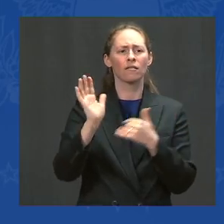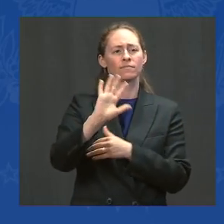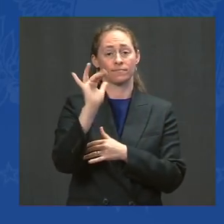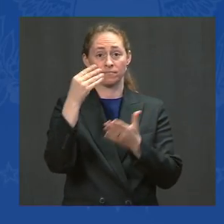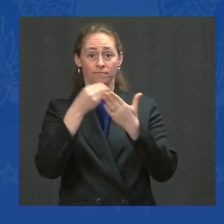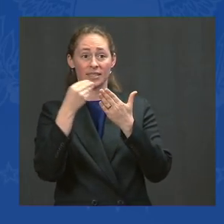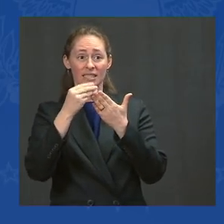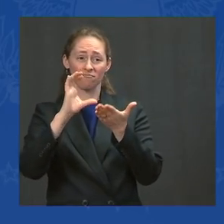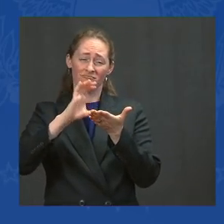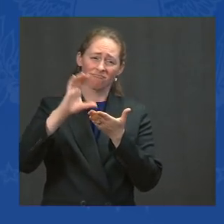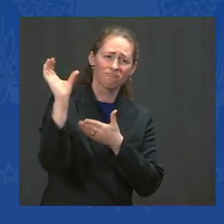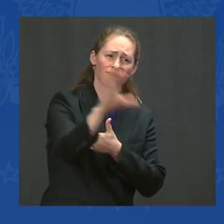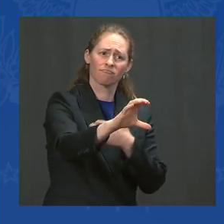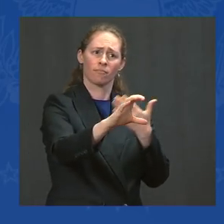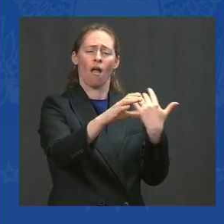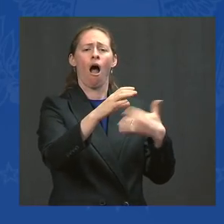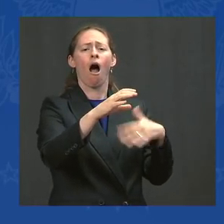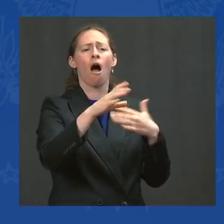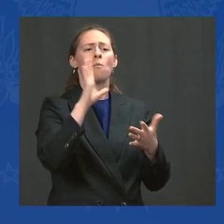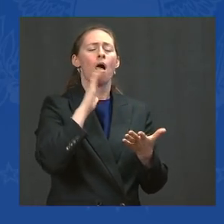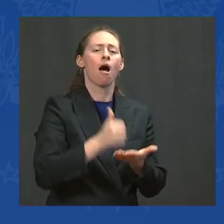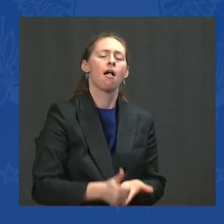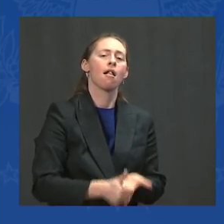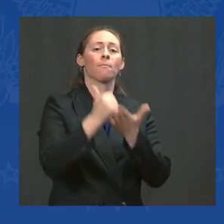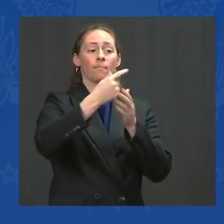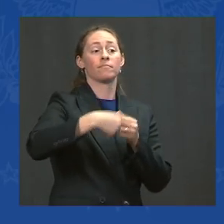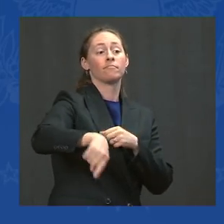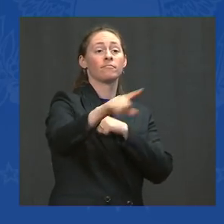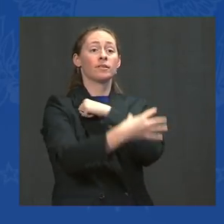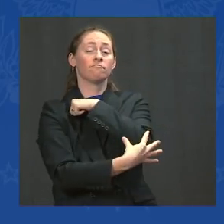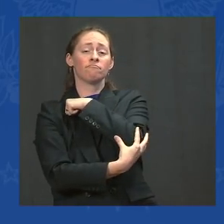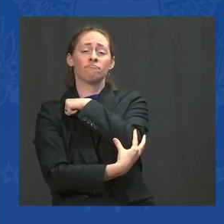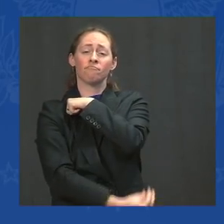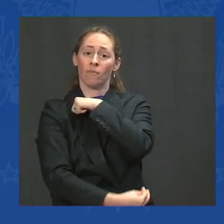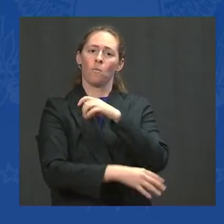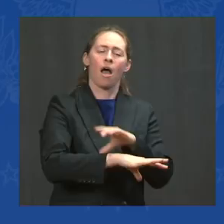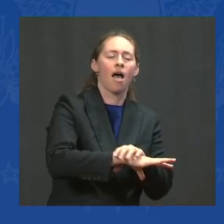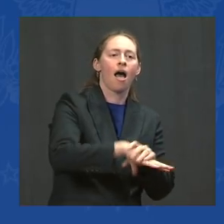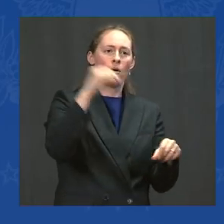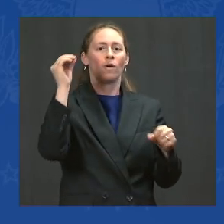dramatically reducing child poverty in America. And for millions of middle-class families,